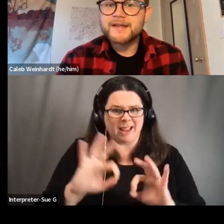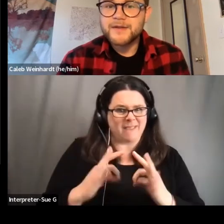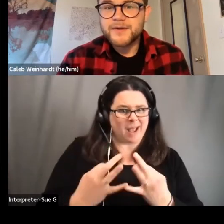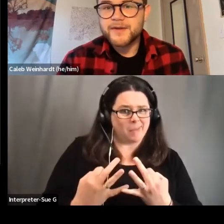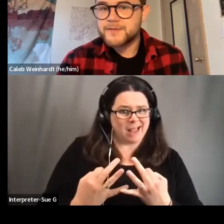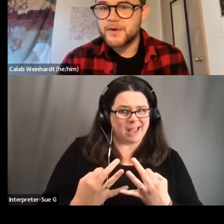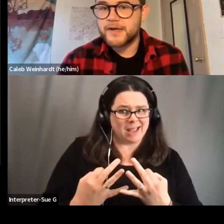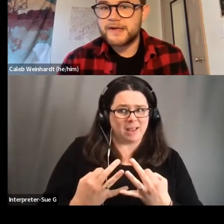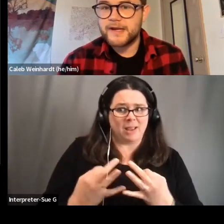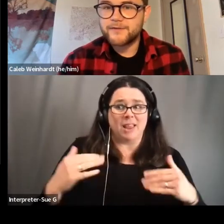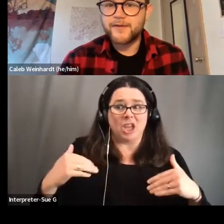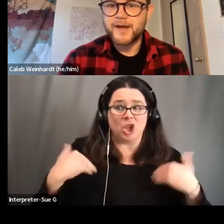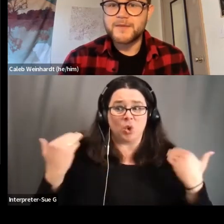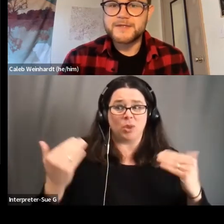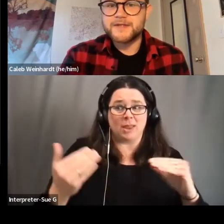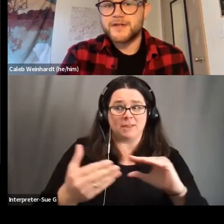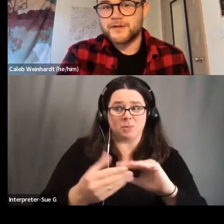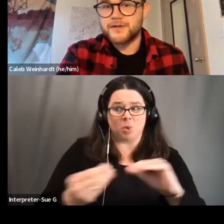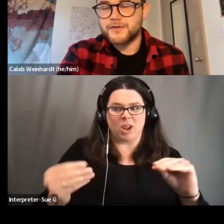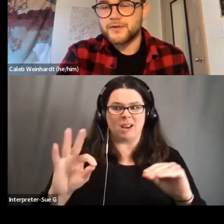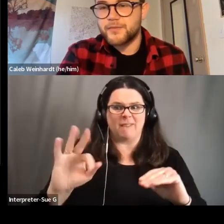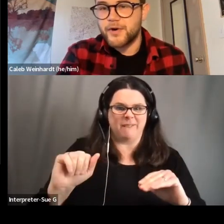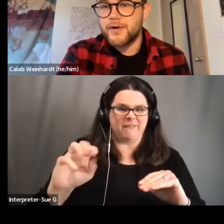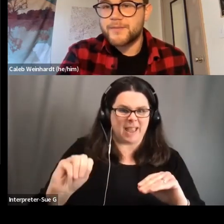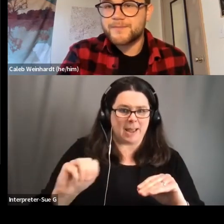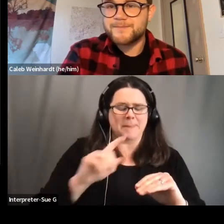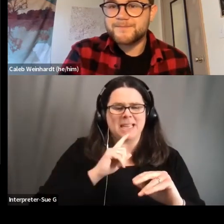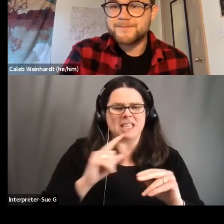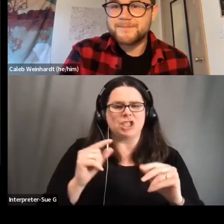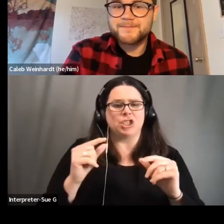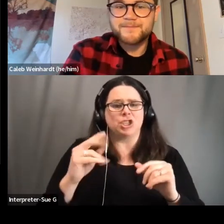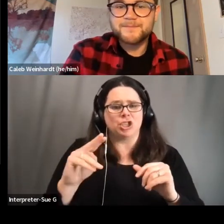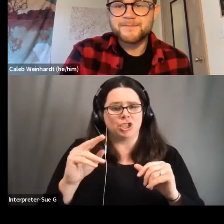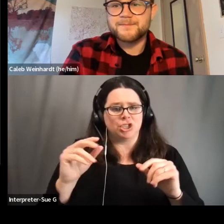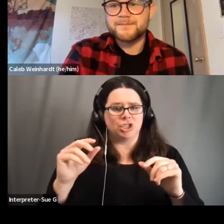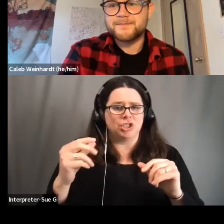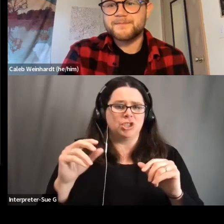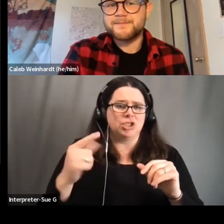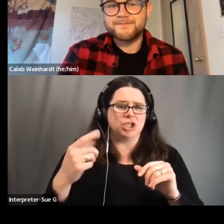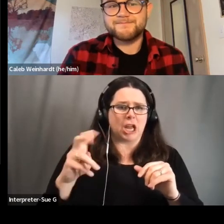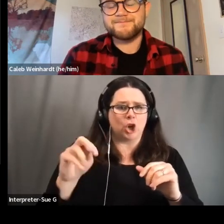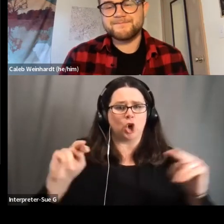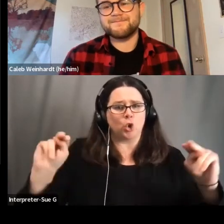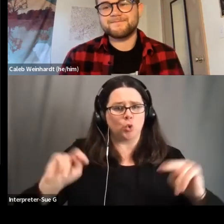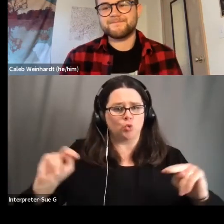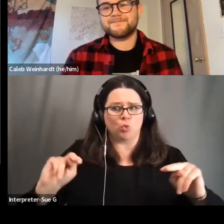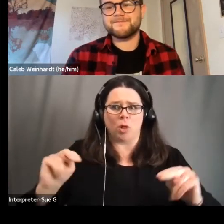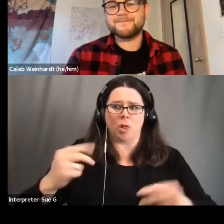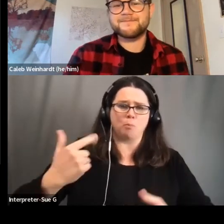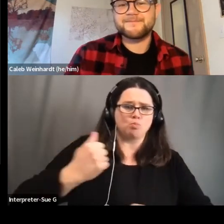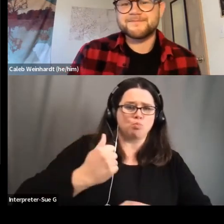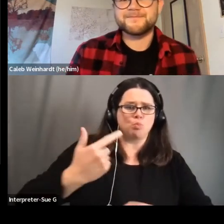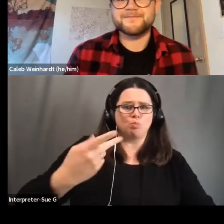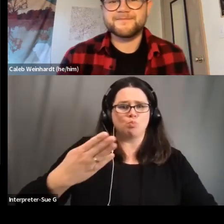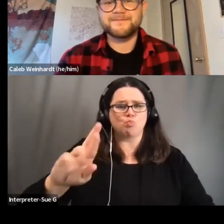"The youth have spoken and fam is the gender neutral bro." Isn't that cool? I think that's a fantastic story.